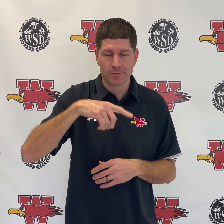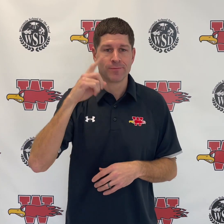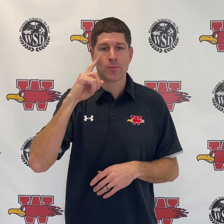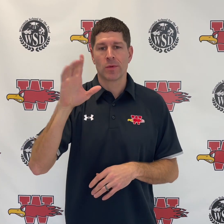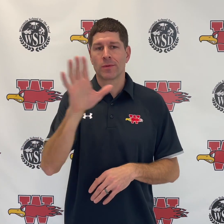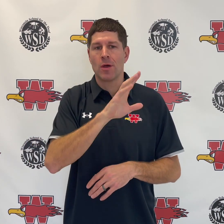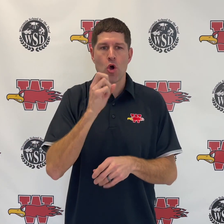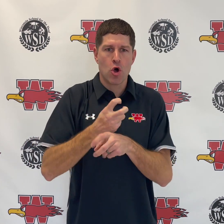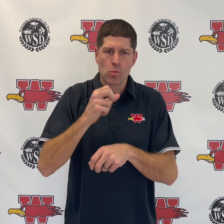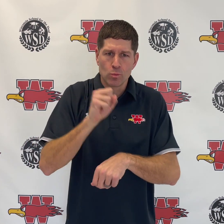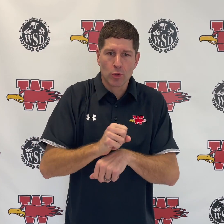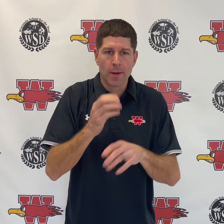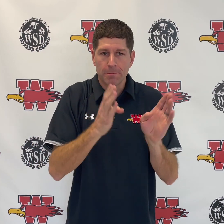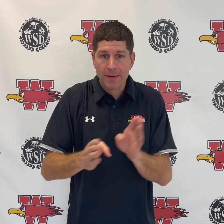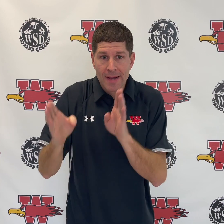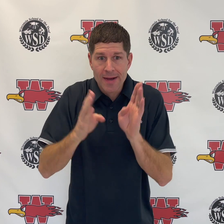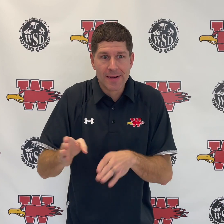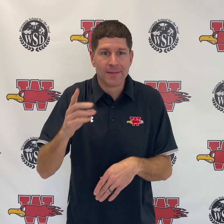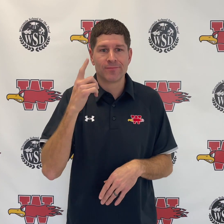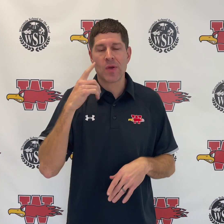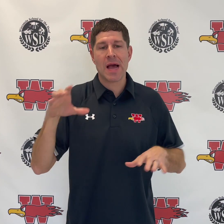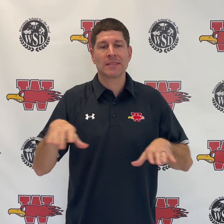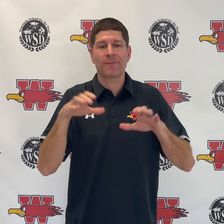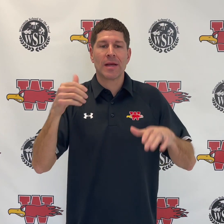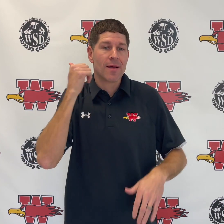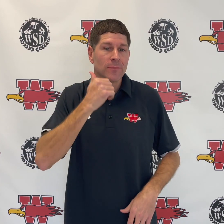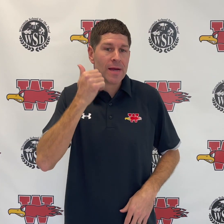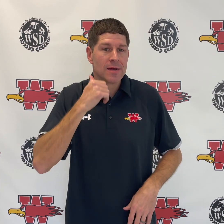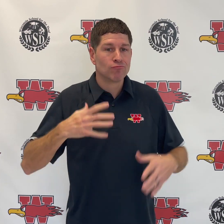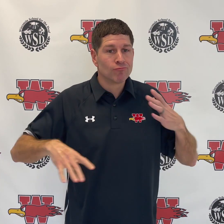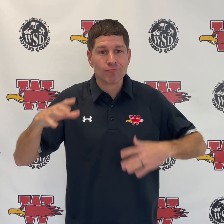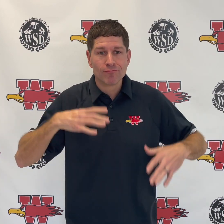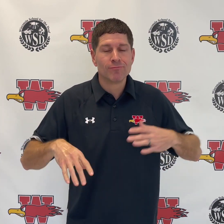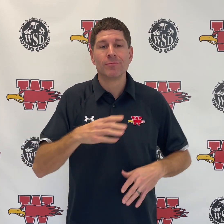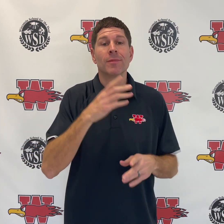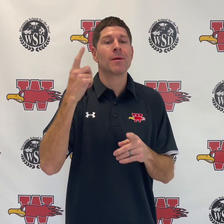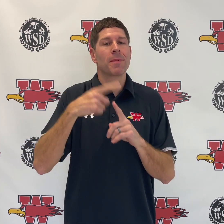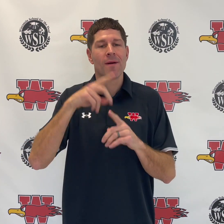all their hard work and planning in order to coordinate all these dress-up days and events.